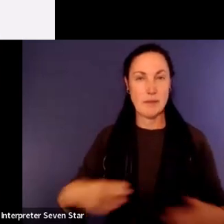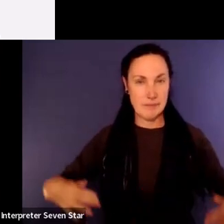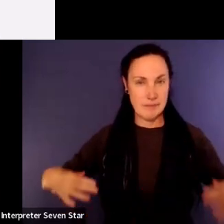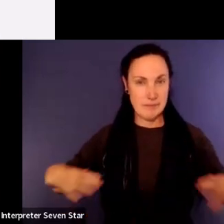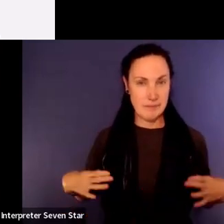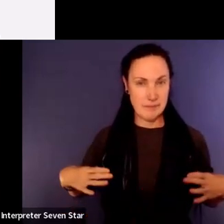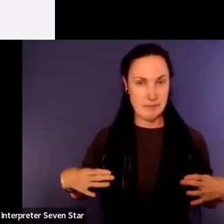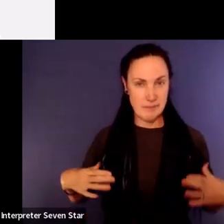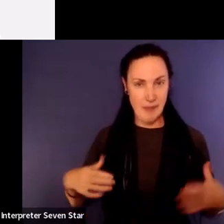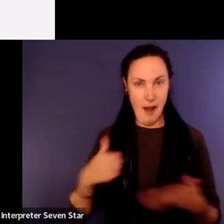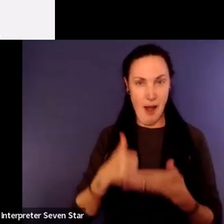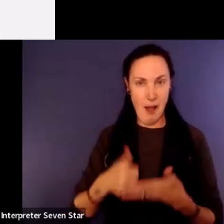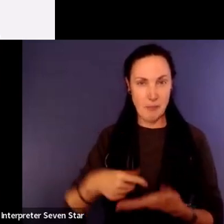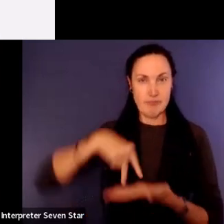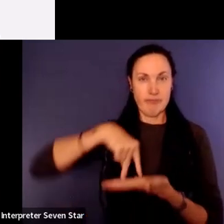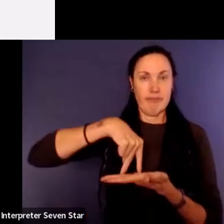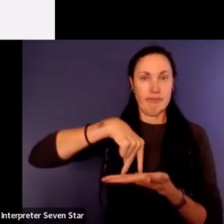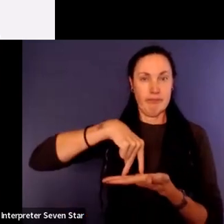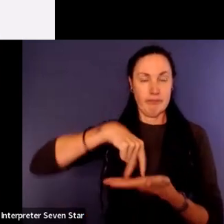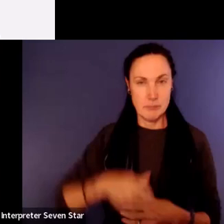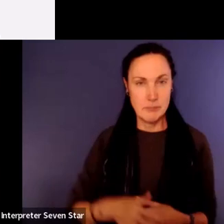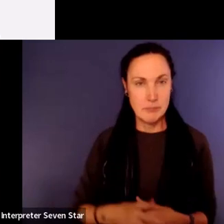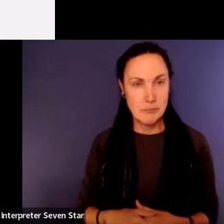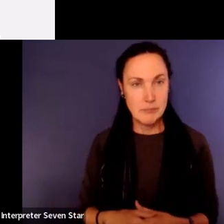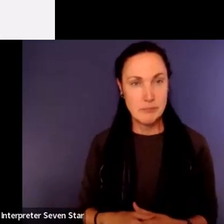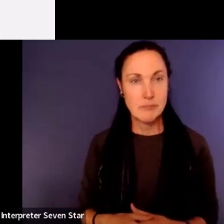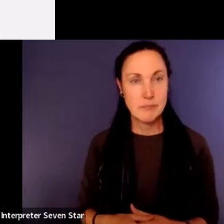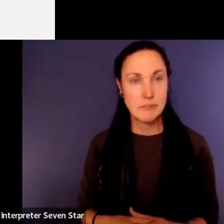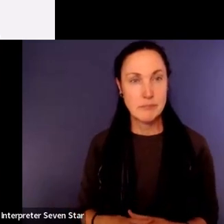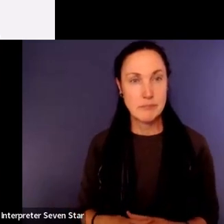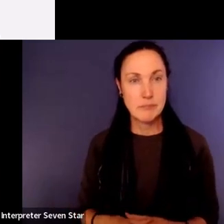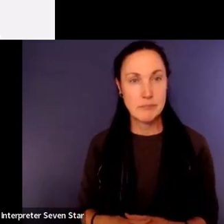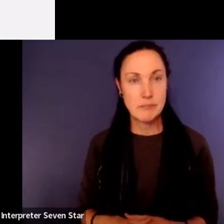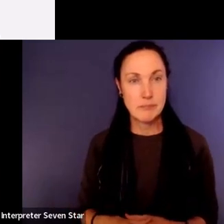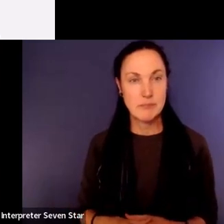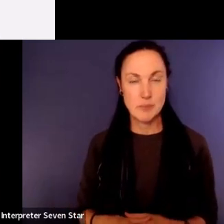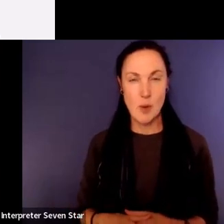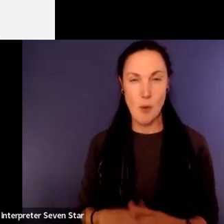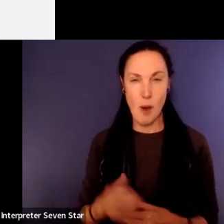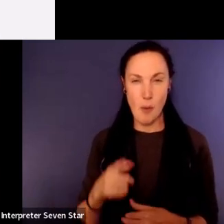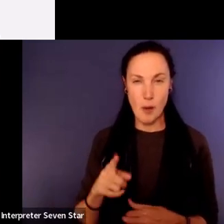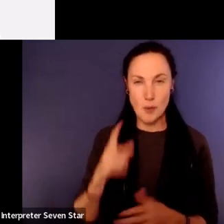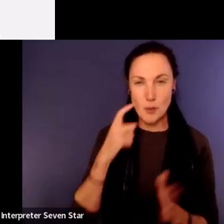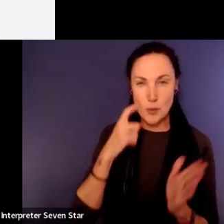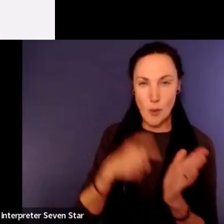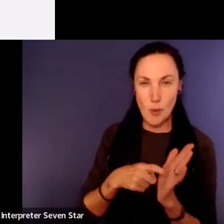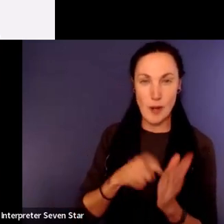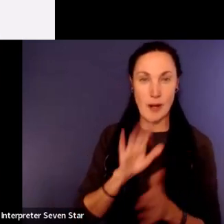In the following video, I want you to note Christopher's actions, body language,